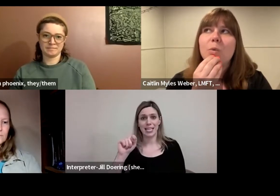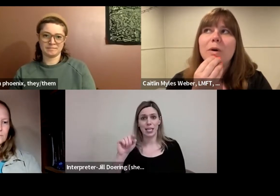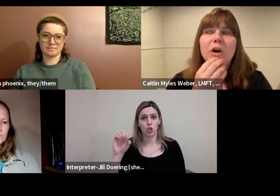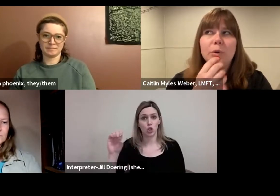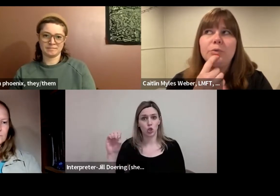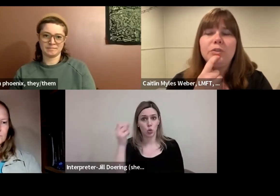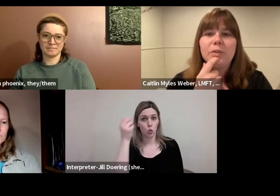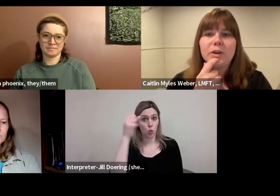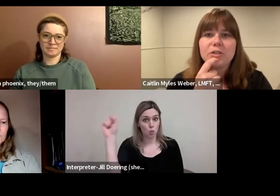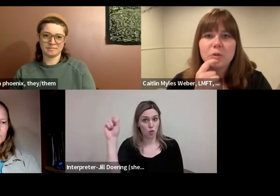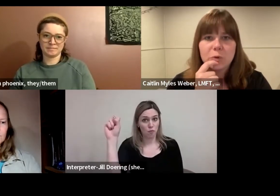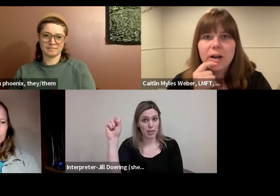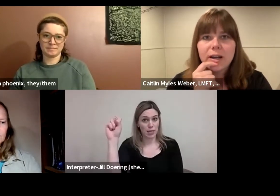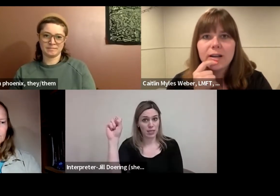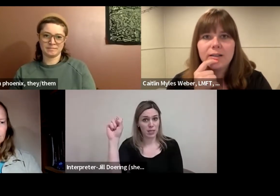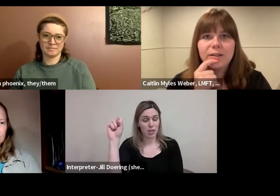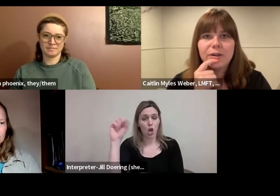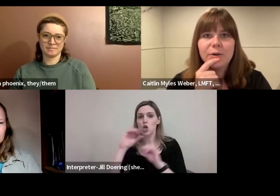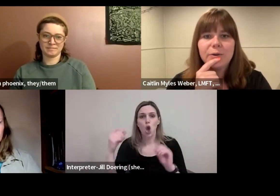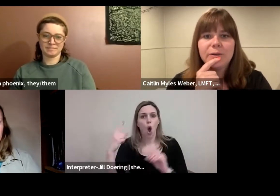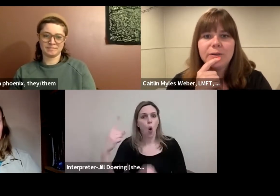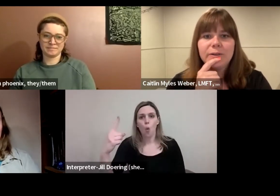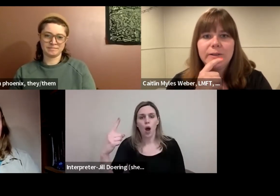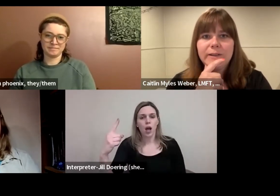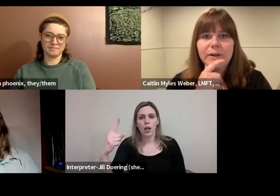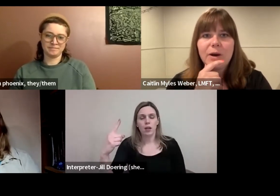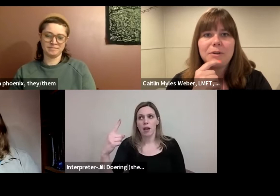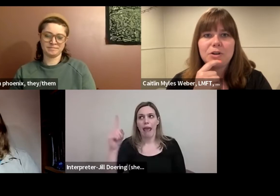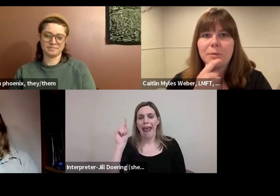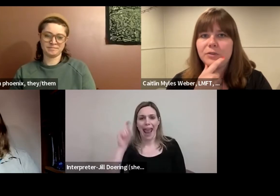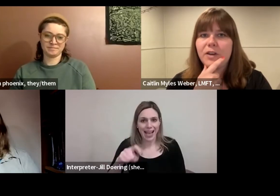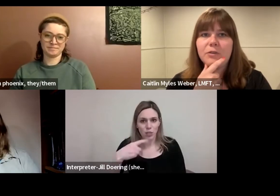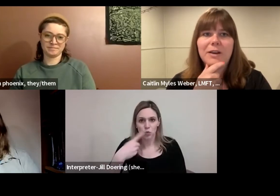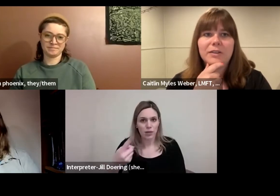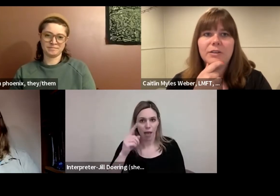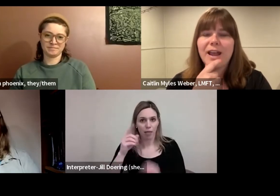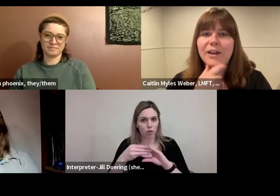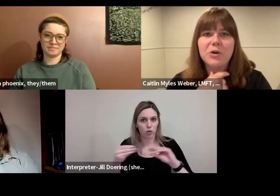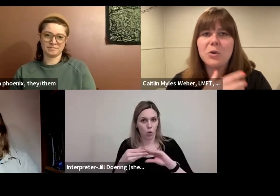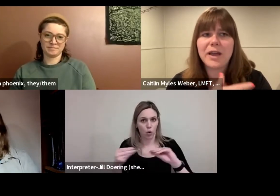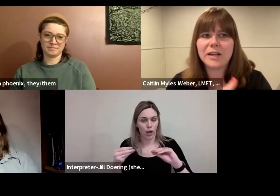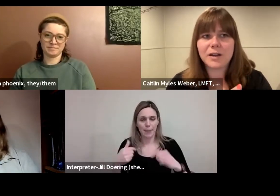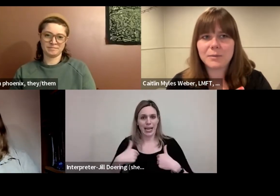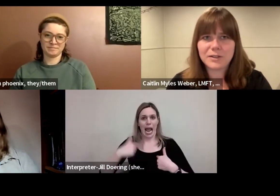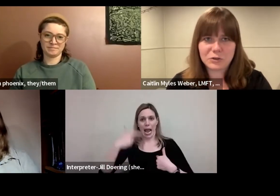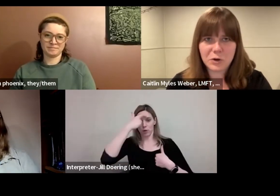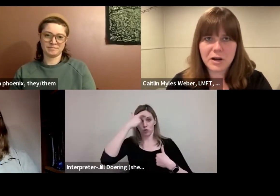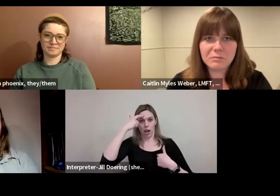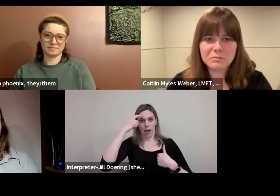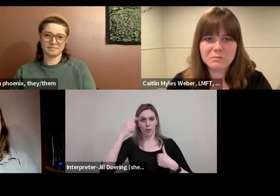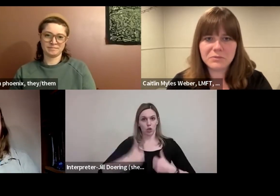No one owes you their story, you know. You know, I'm a trauma survivor myself and I don't owe anybody my story.